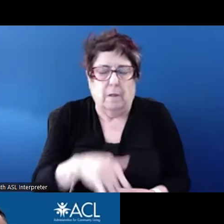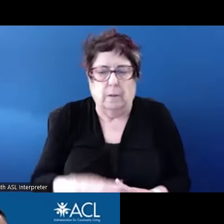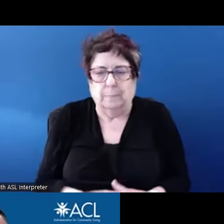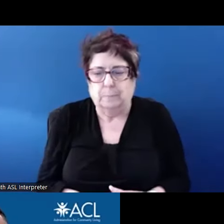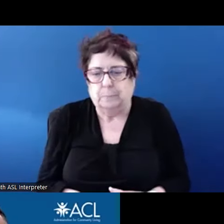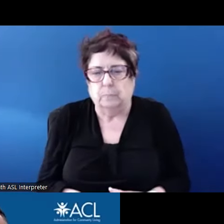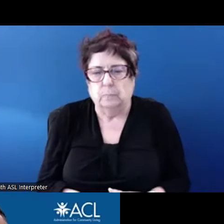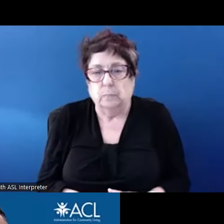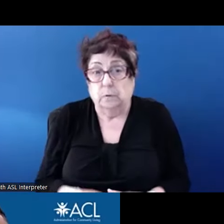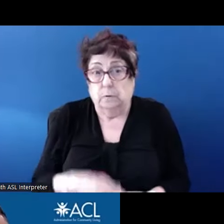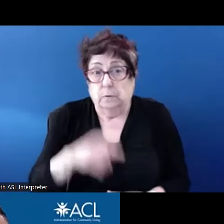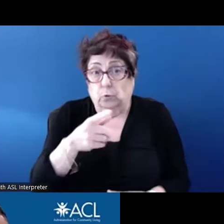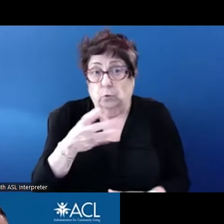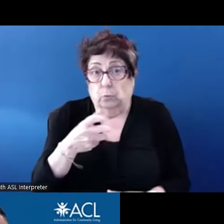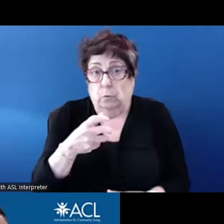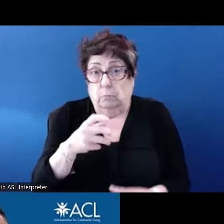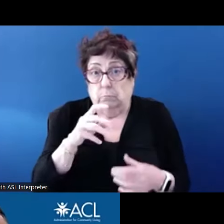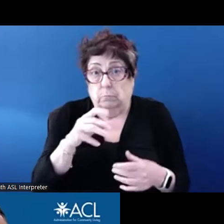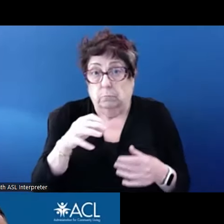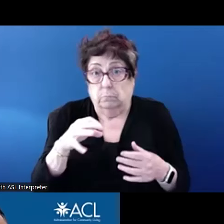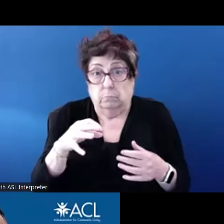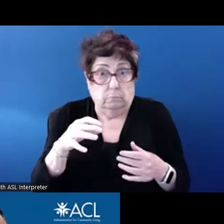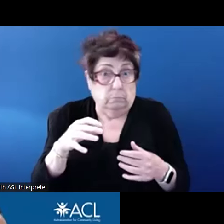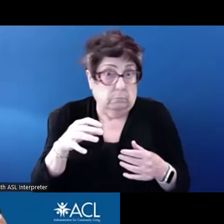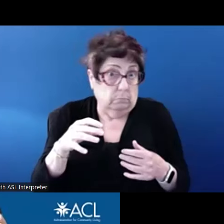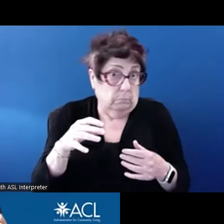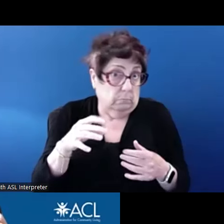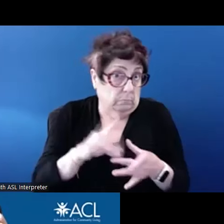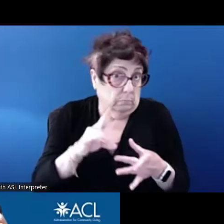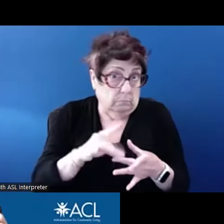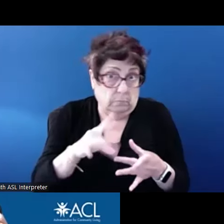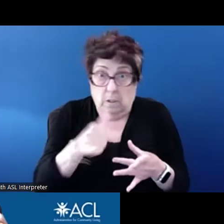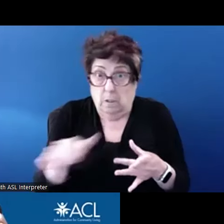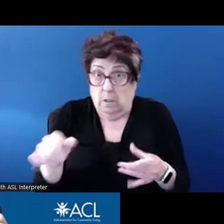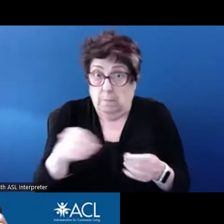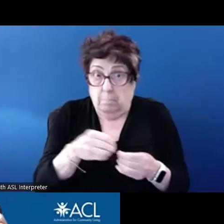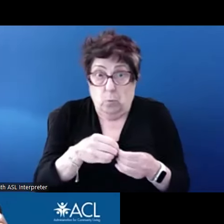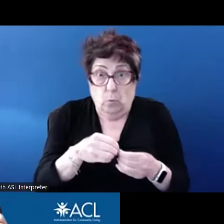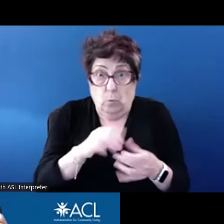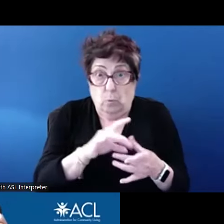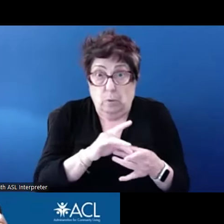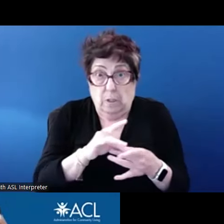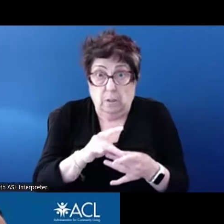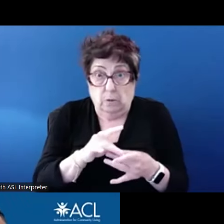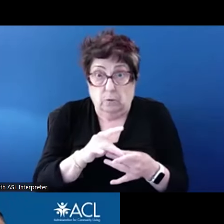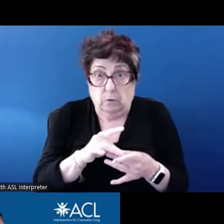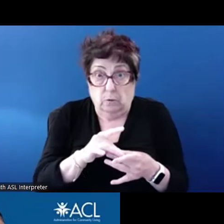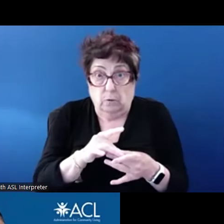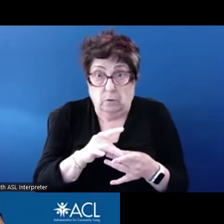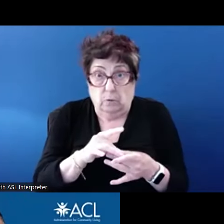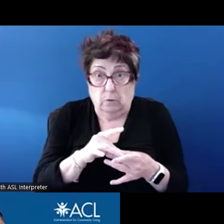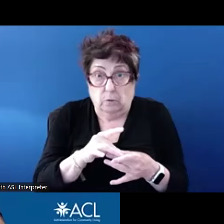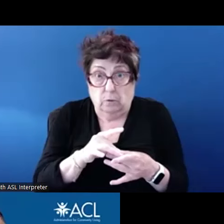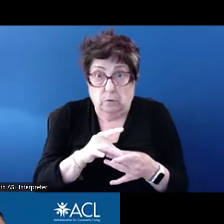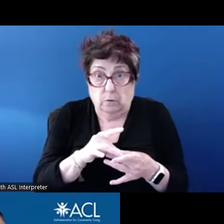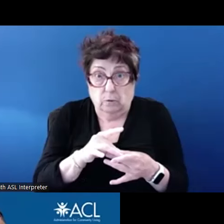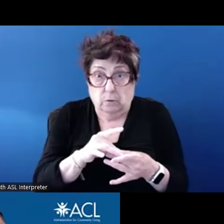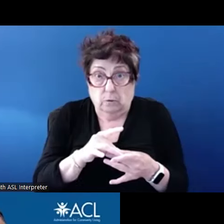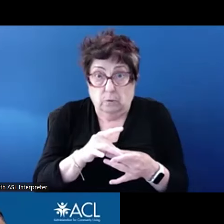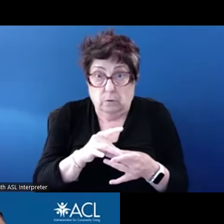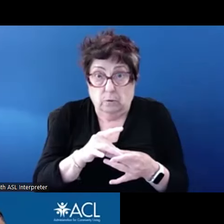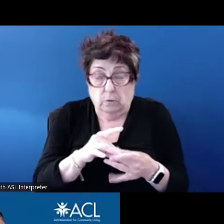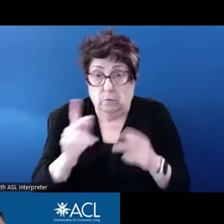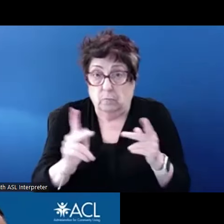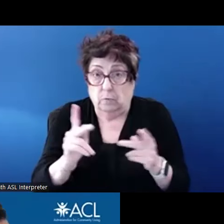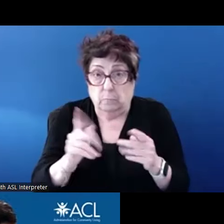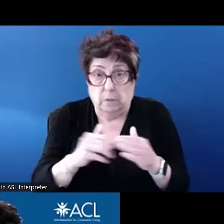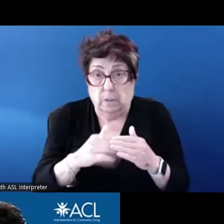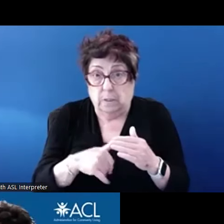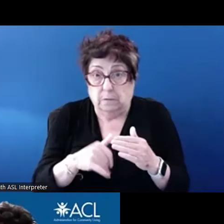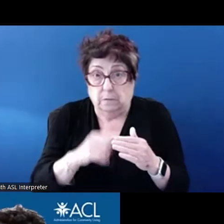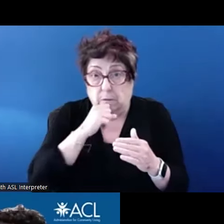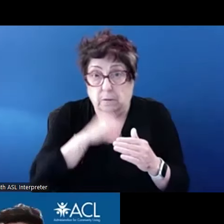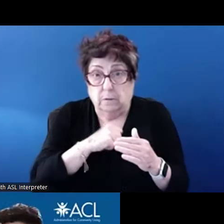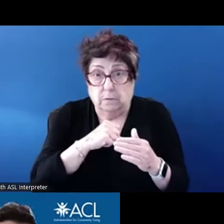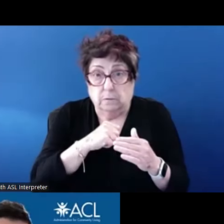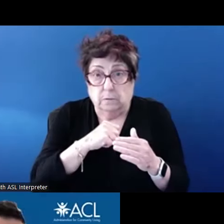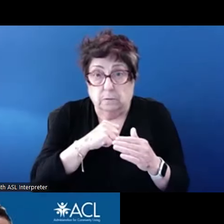want to speak a little more related to the folks being under the age of the restriction there.